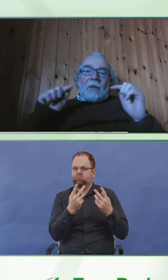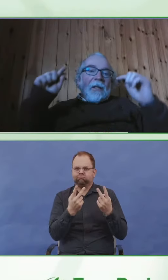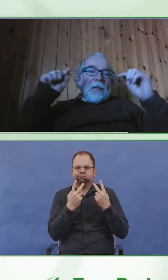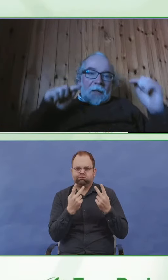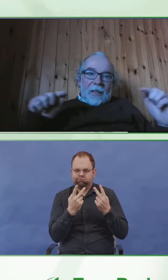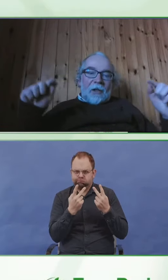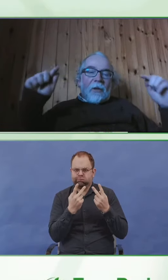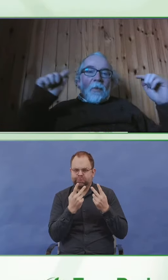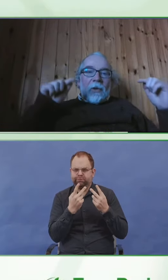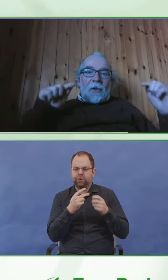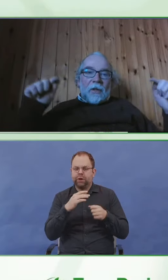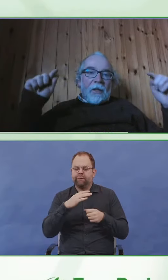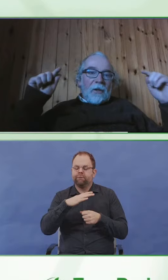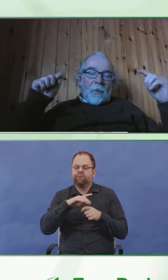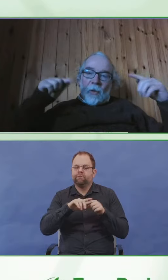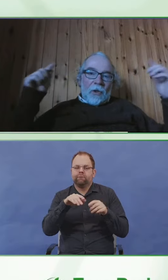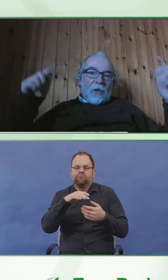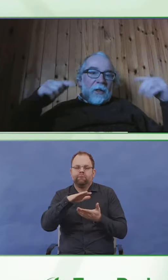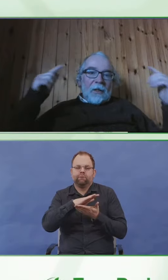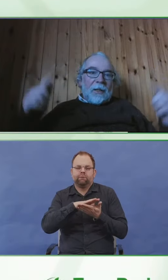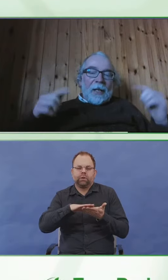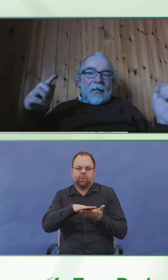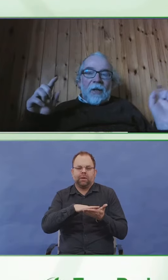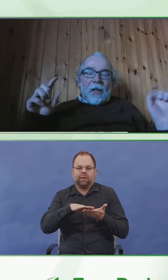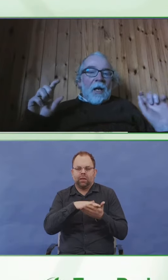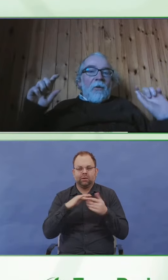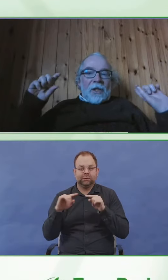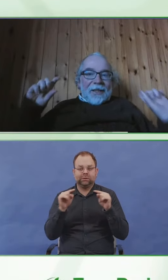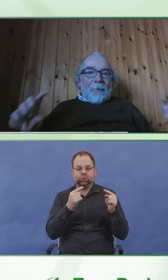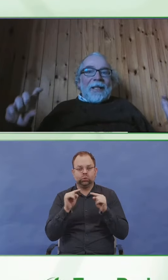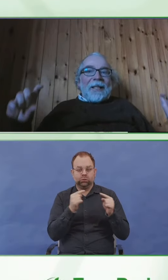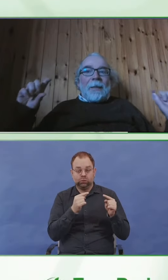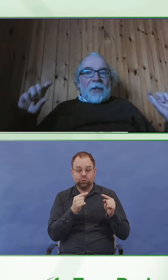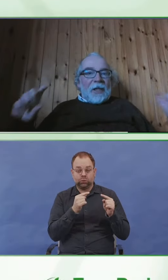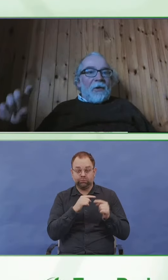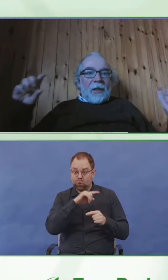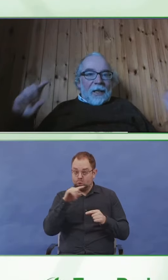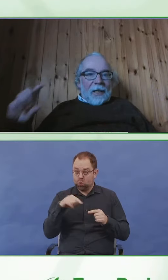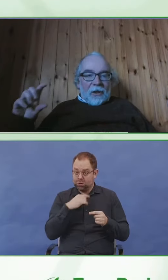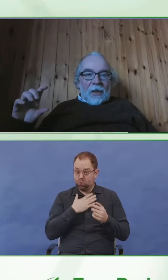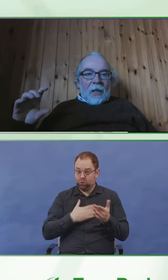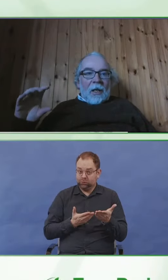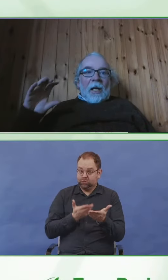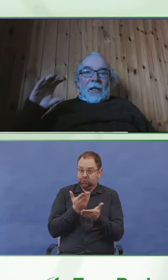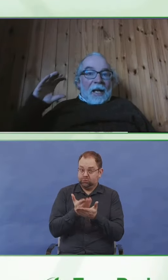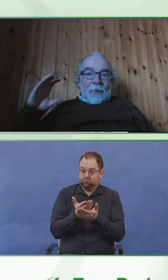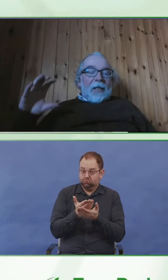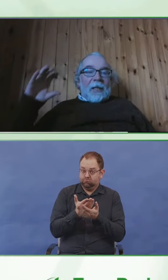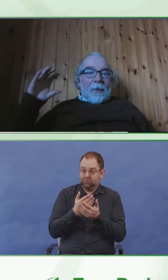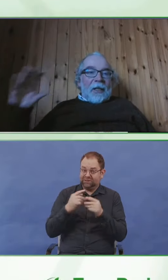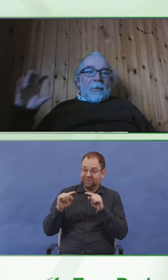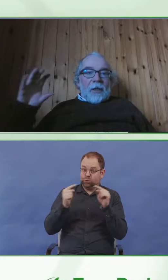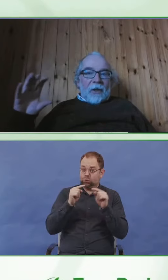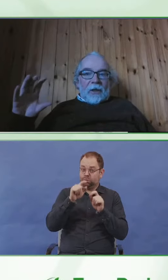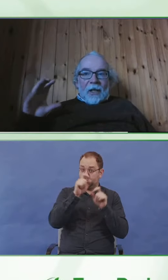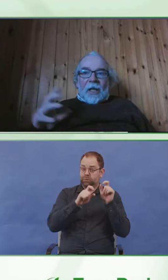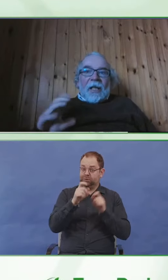around independent living with a disability specific discussion.